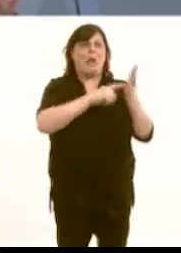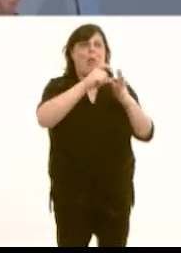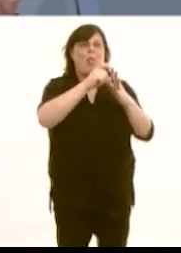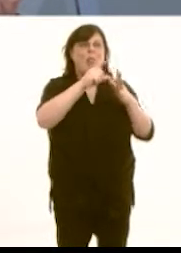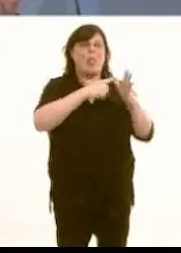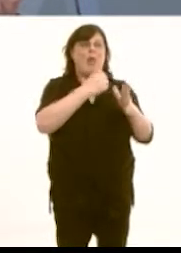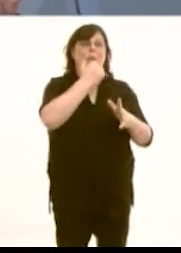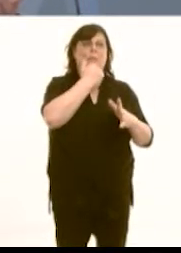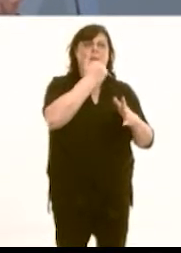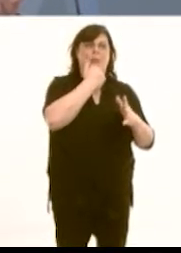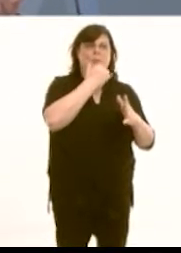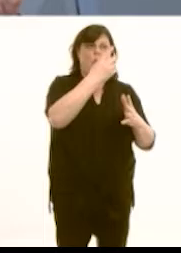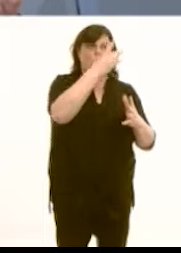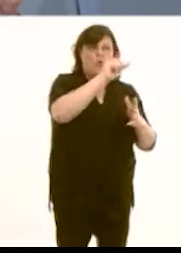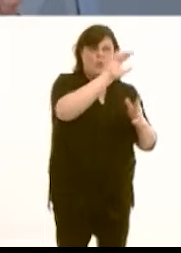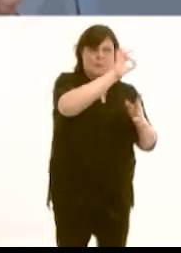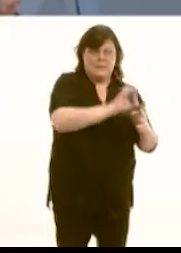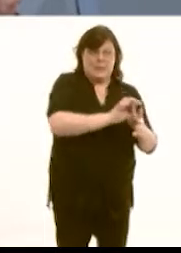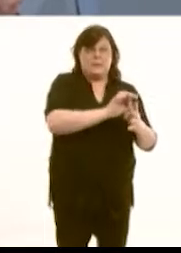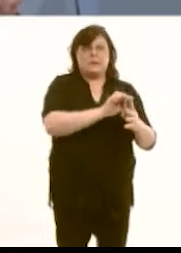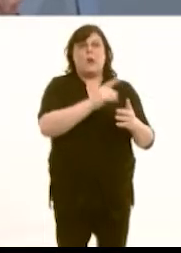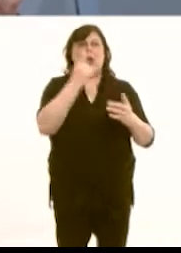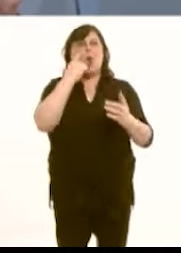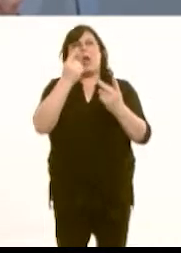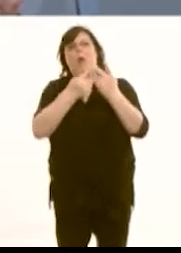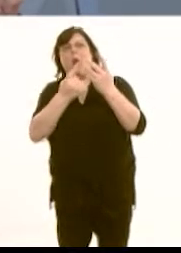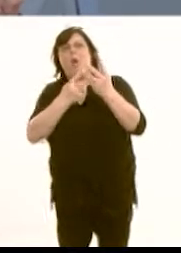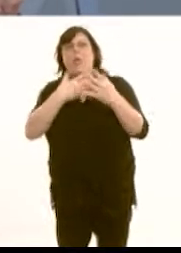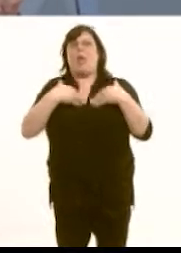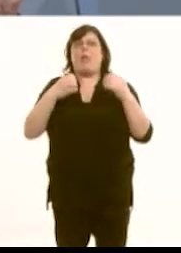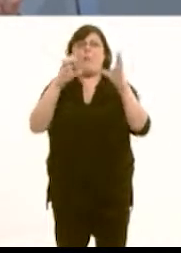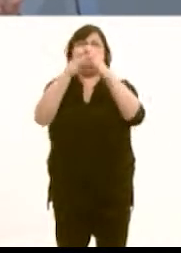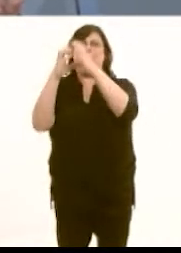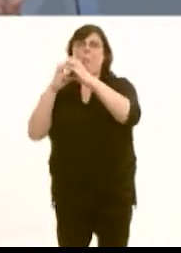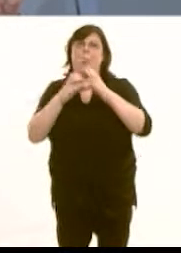When you look at health boards across Wales, they are not meeting their staffing requirement.